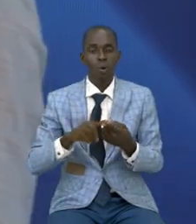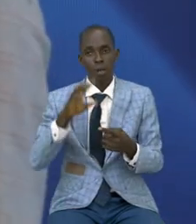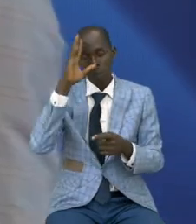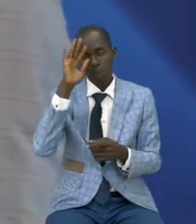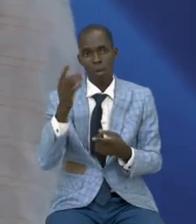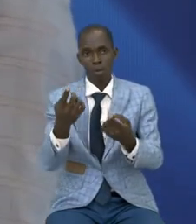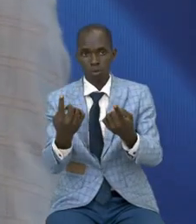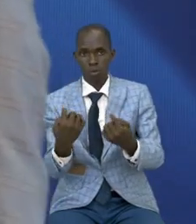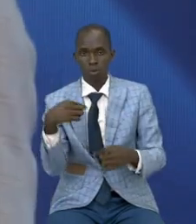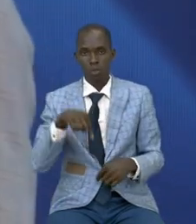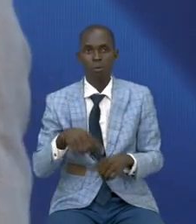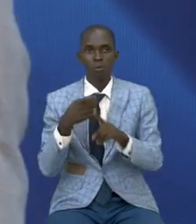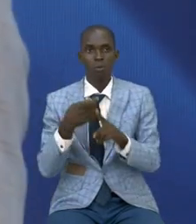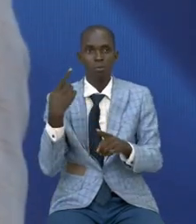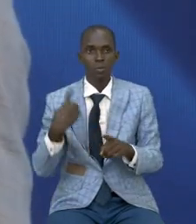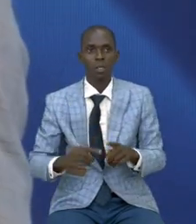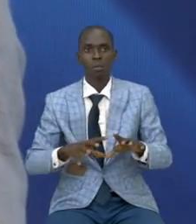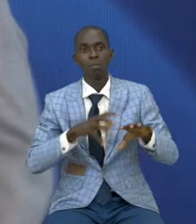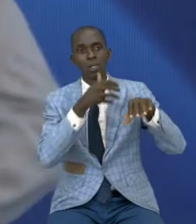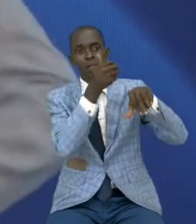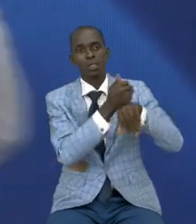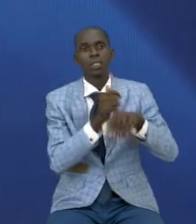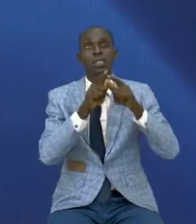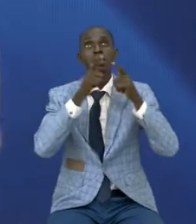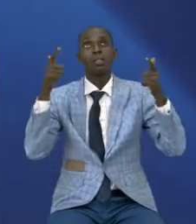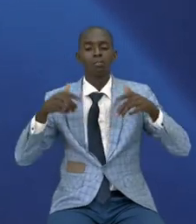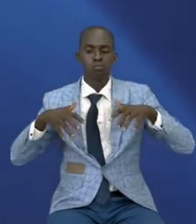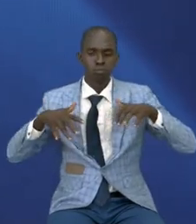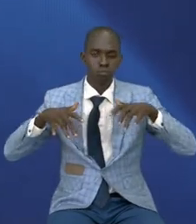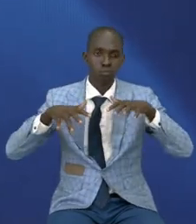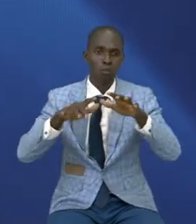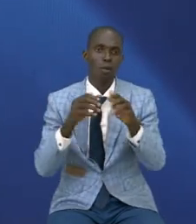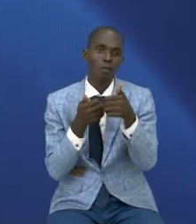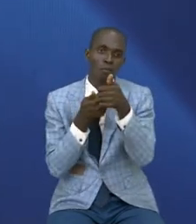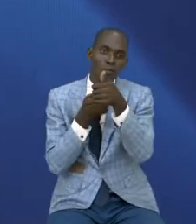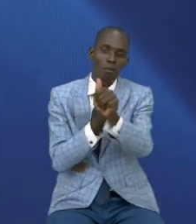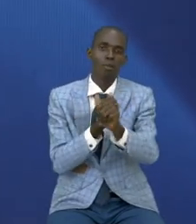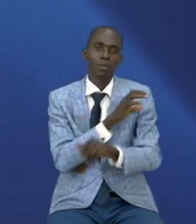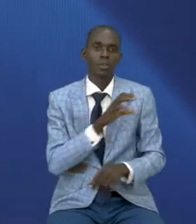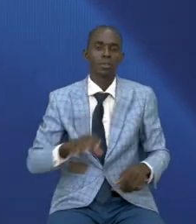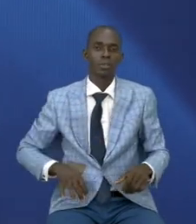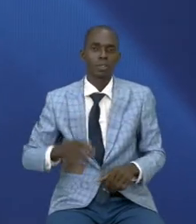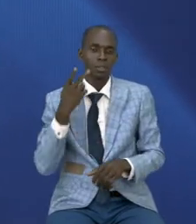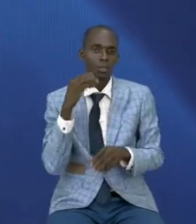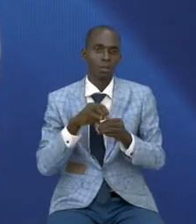from the mountain great multitudes follow them look at verse 2 and behold